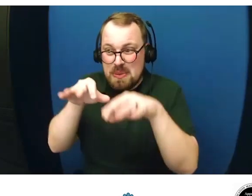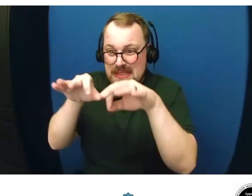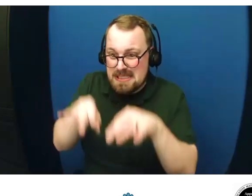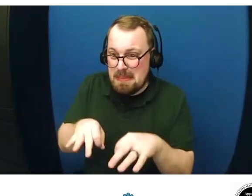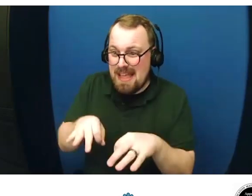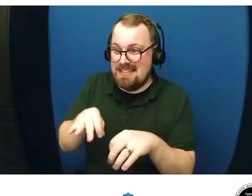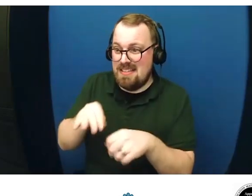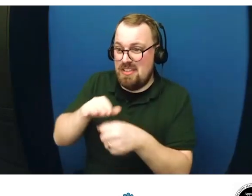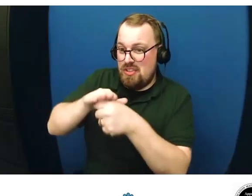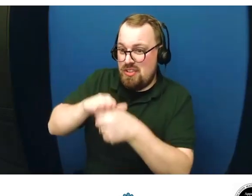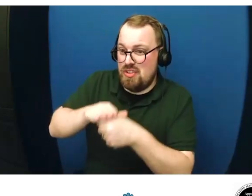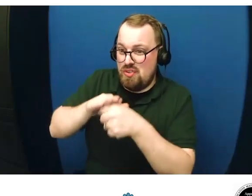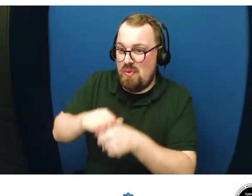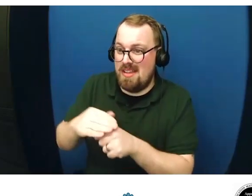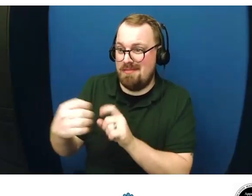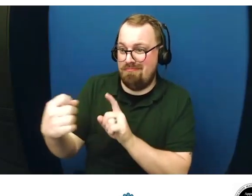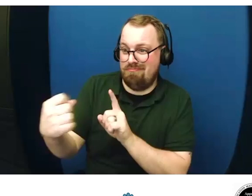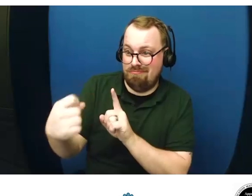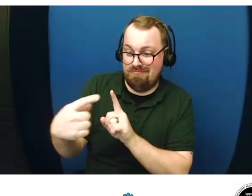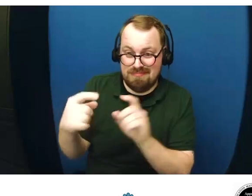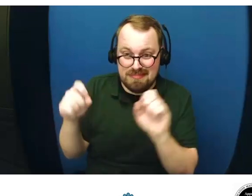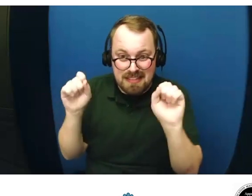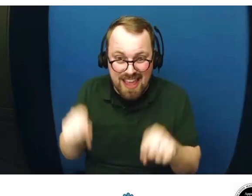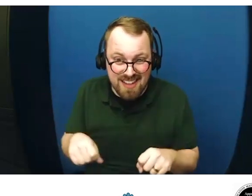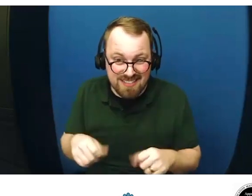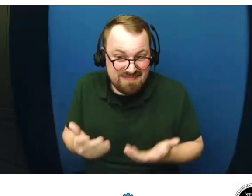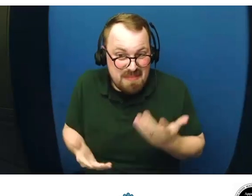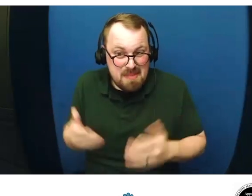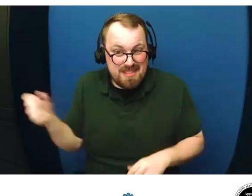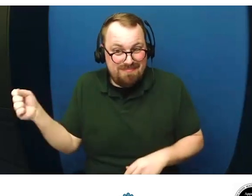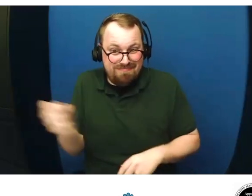related to their disability? And this could be a great place for counseling.